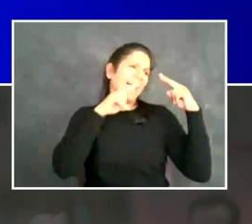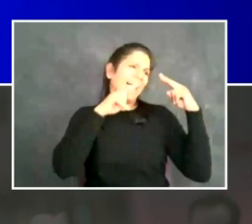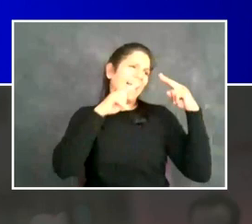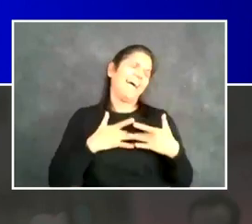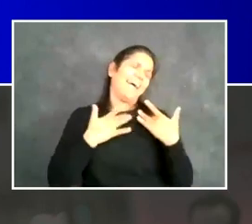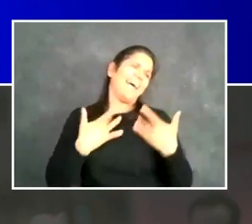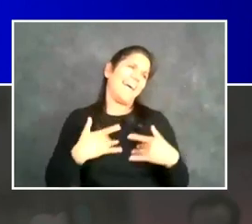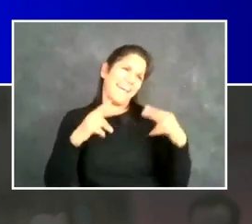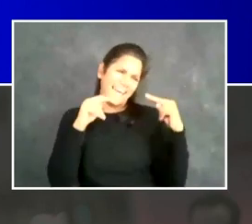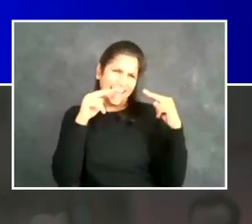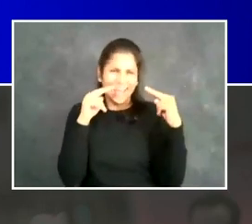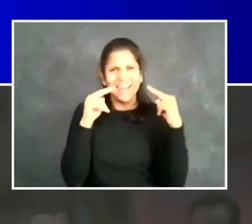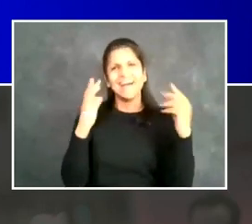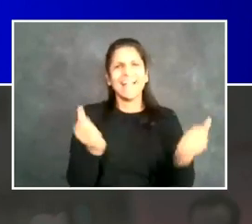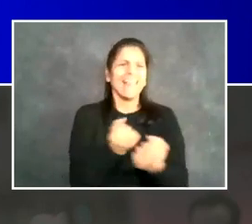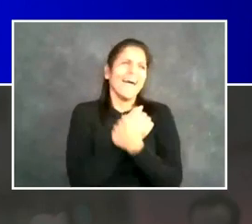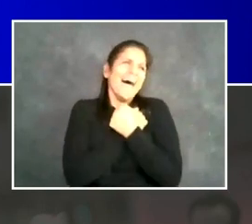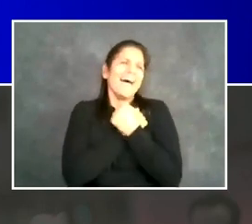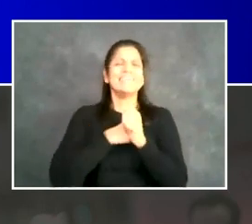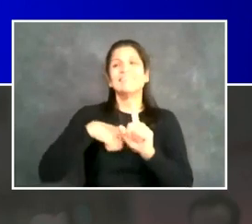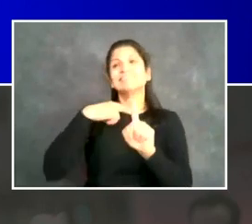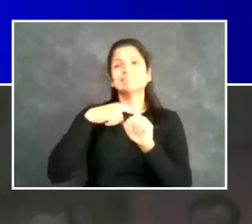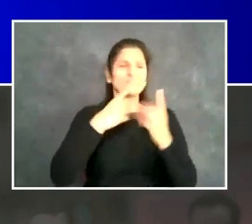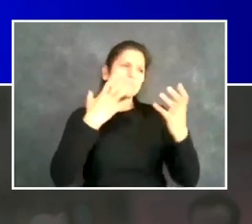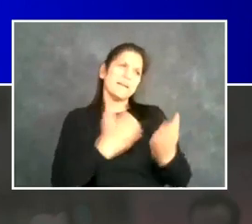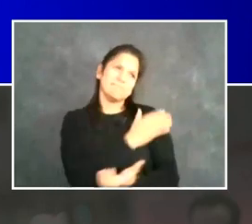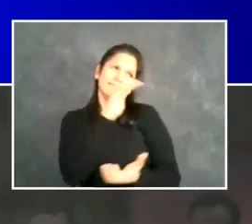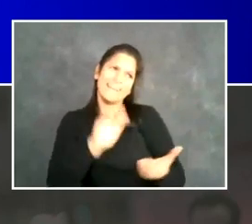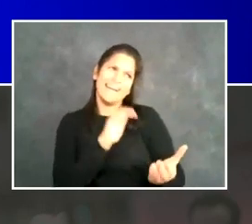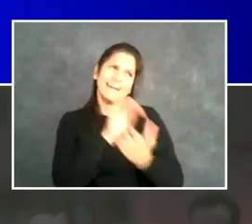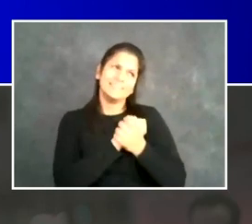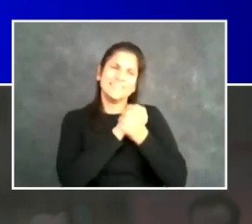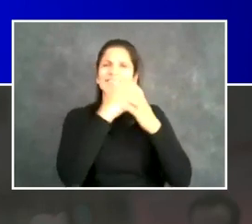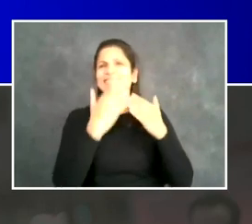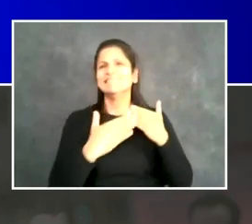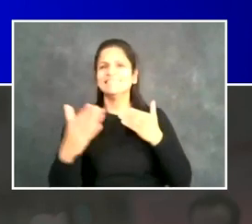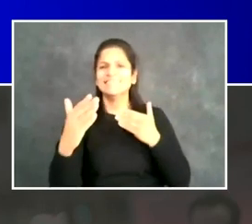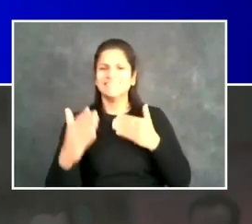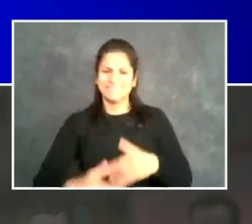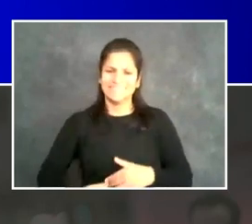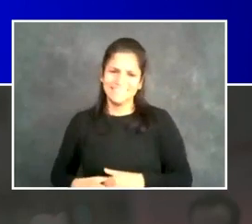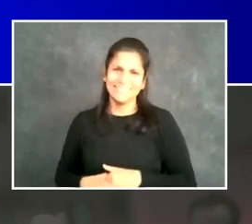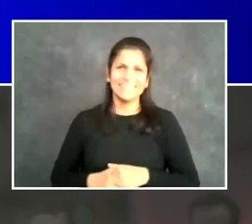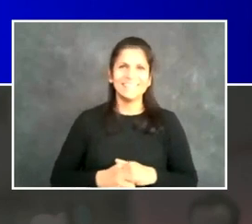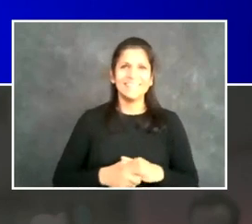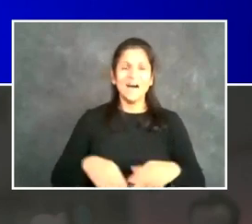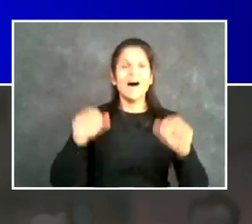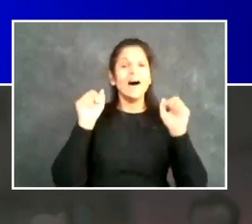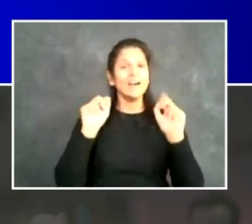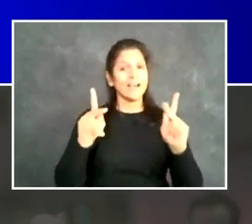WE'RE GOING TO GET PEOPLE MARRIED AND LOOK TO THE BETTER DAYS AHEAD.